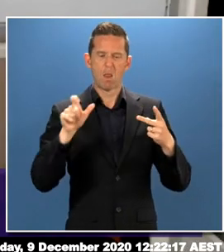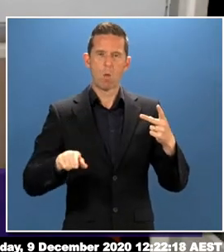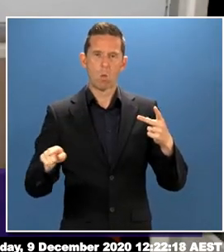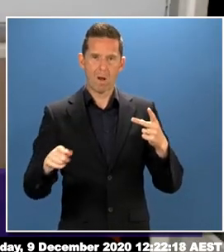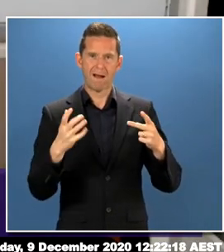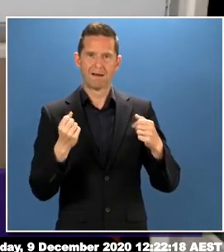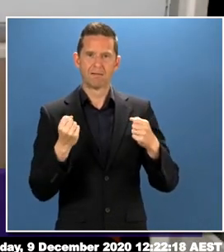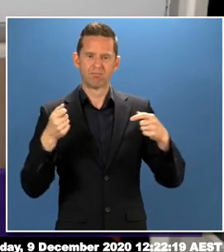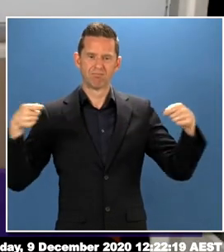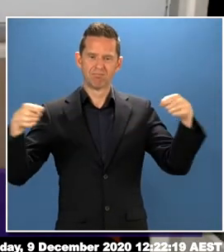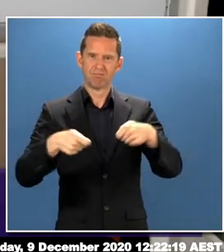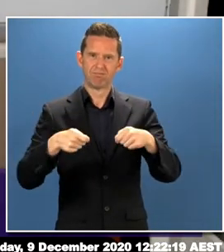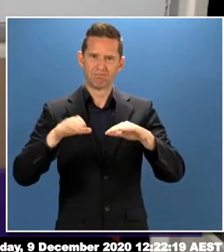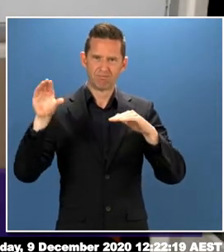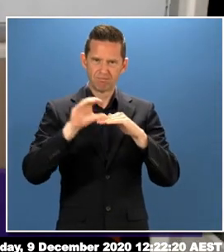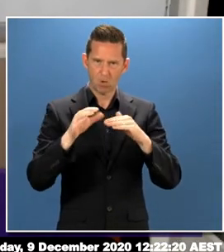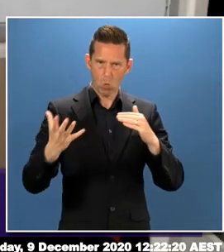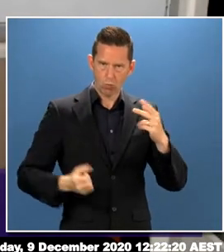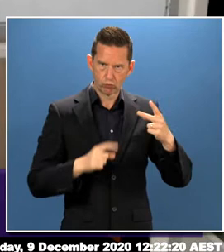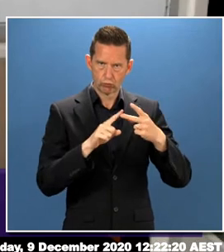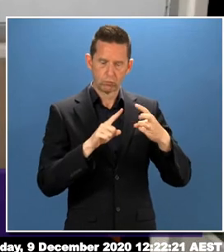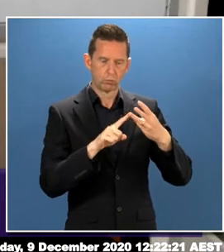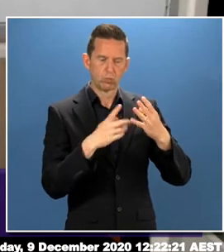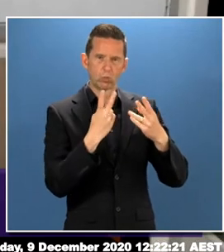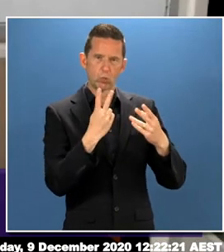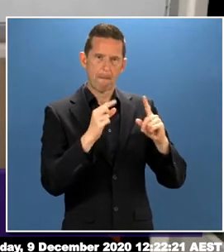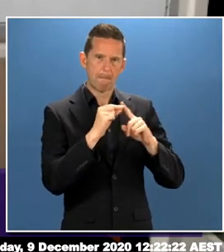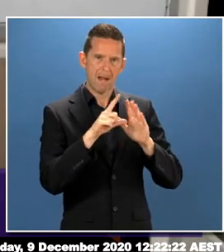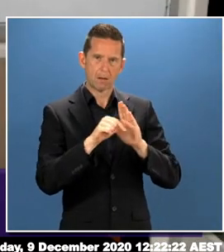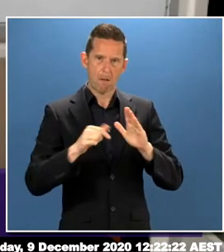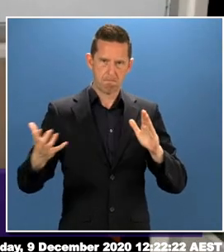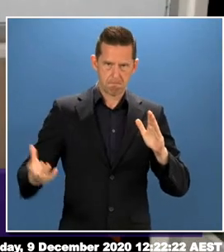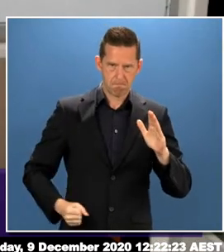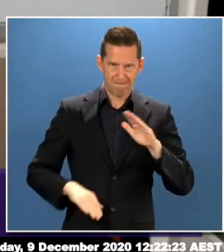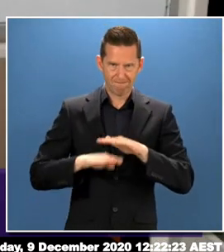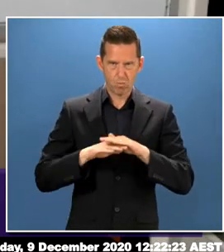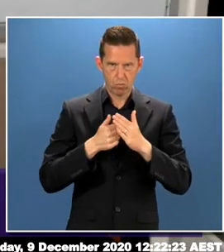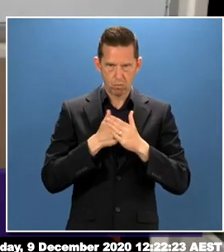and two part-time on full wages. And three on part-time supported wage,